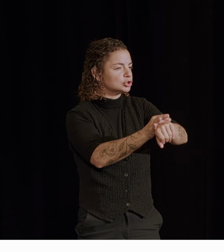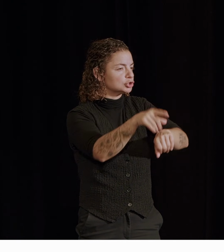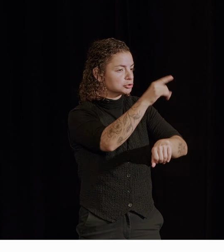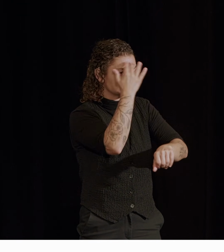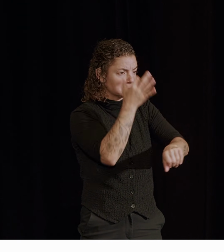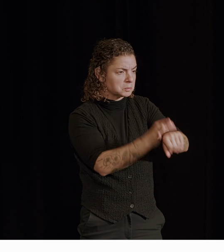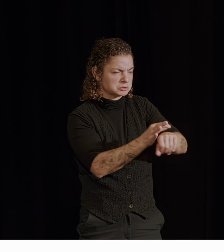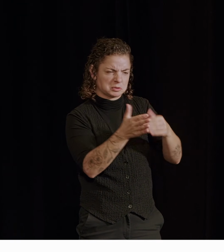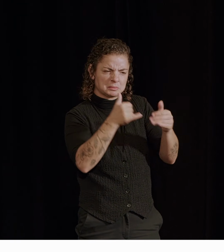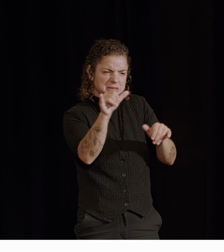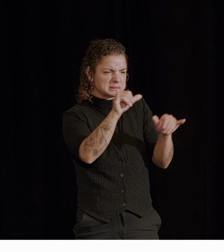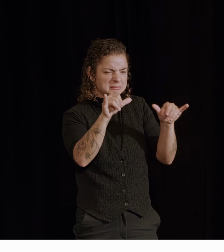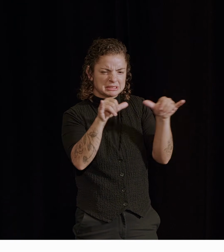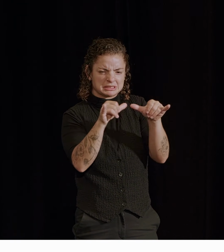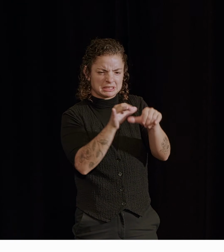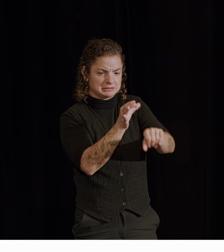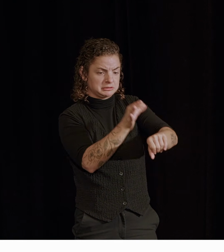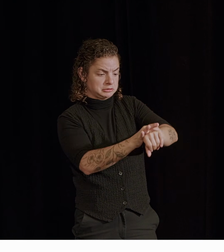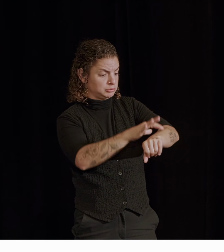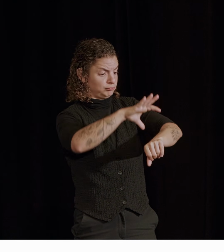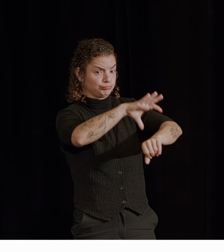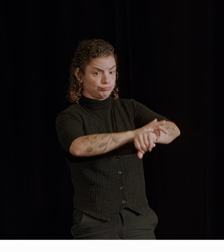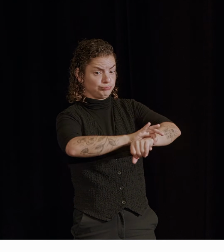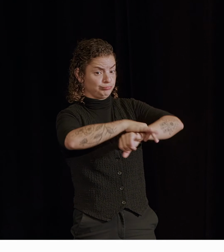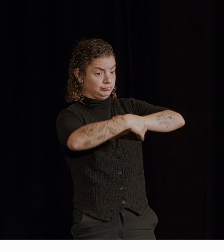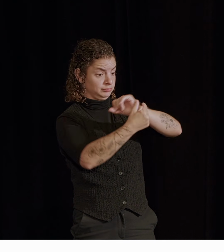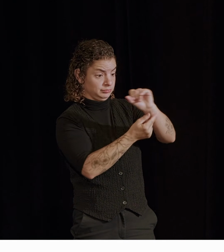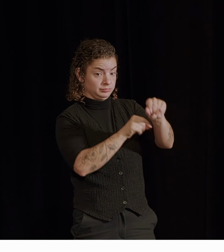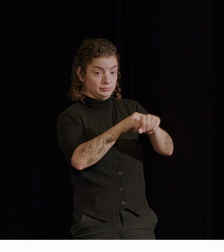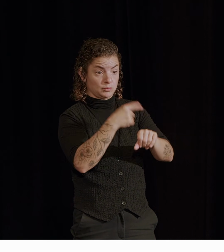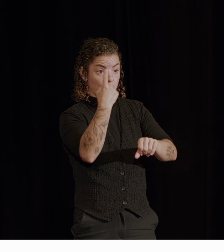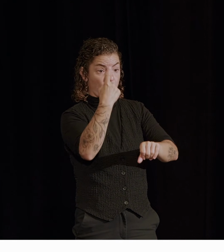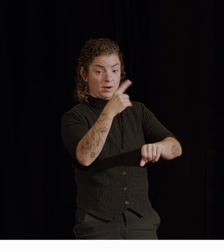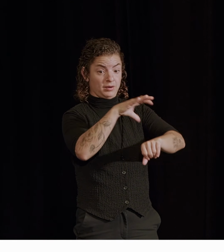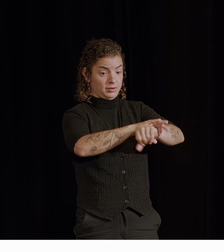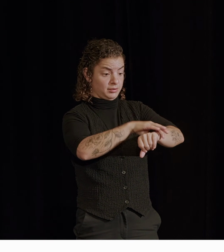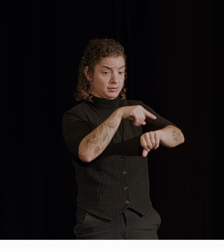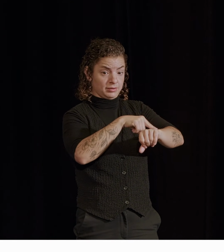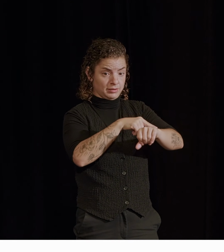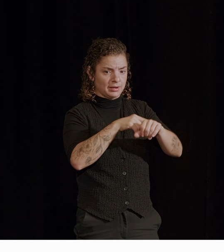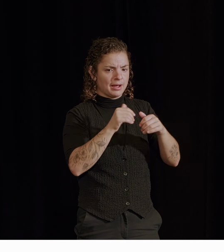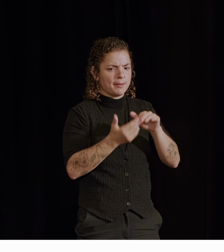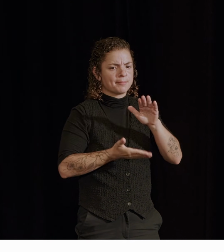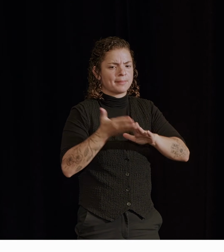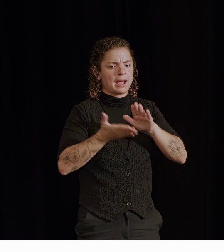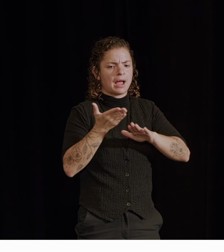That wrist-worn device is powered by something called Surface Electromiography,